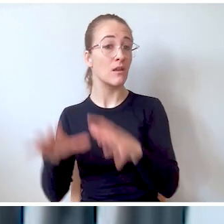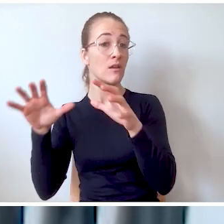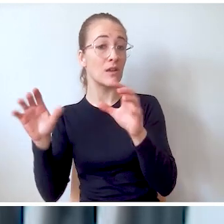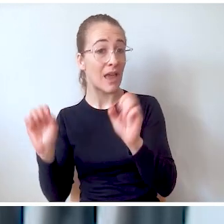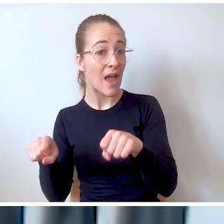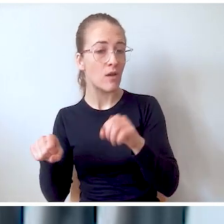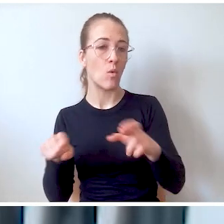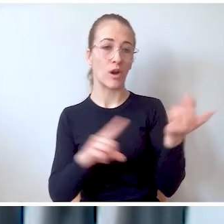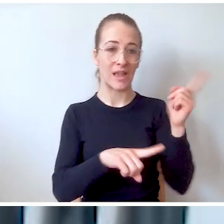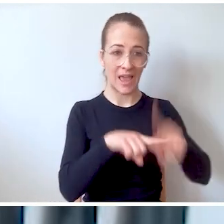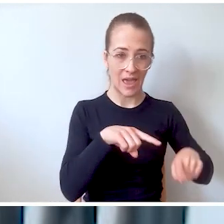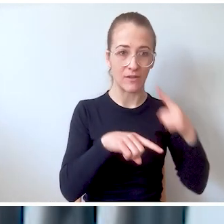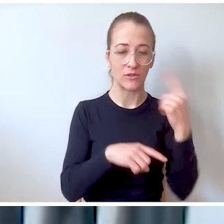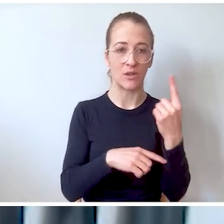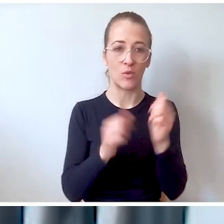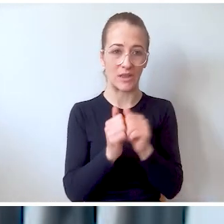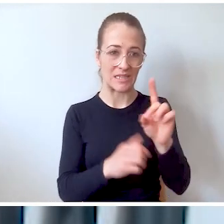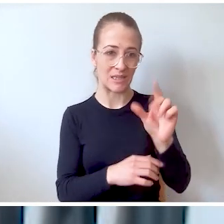So that was really difficult. That was very...